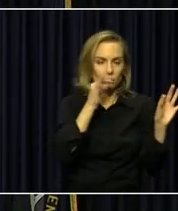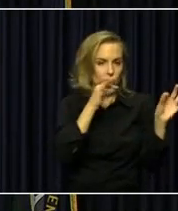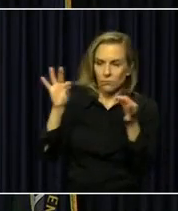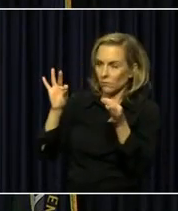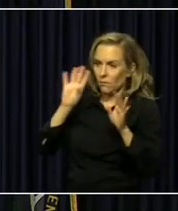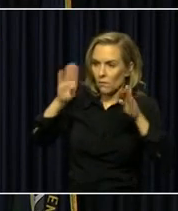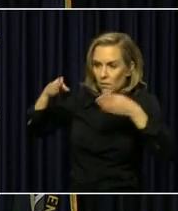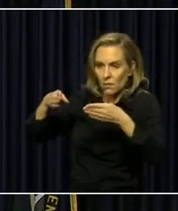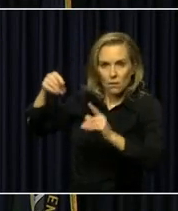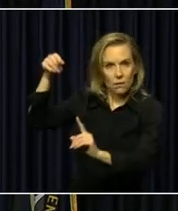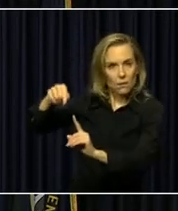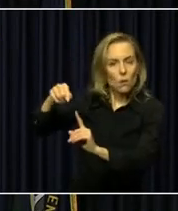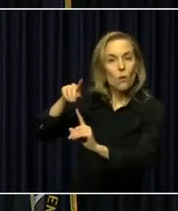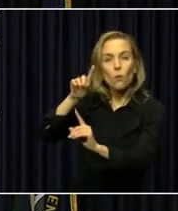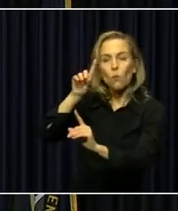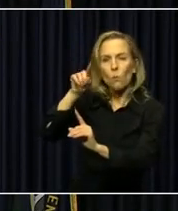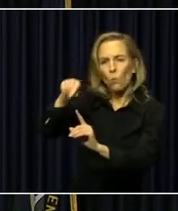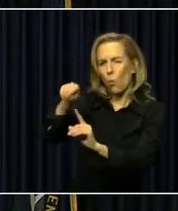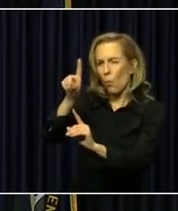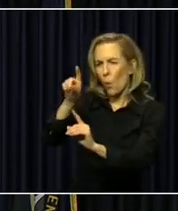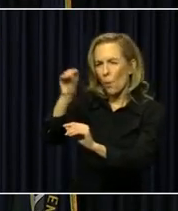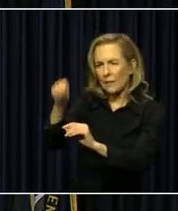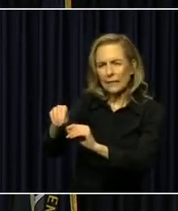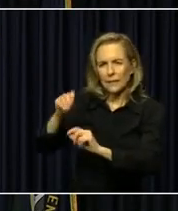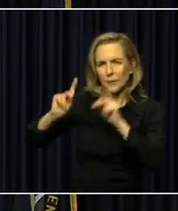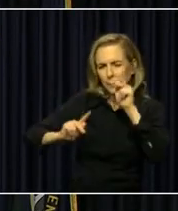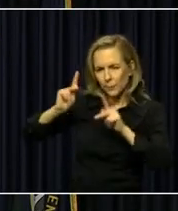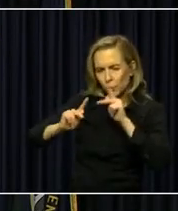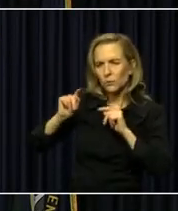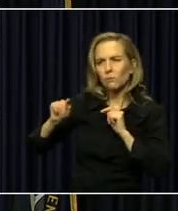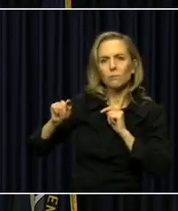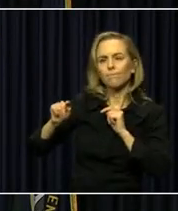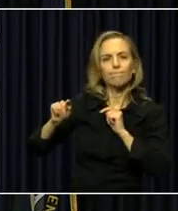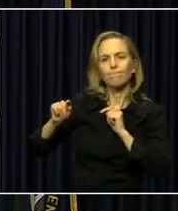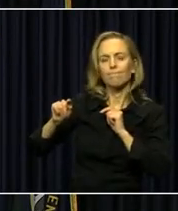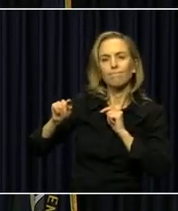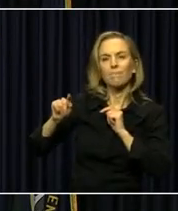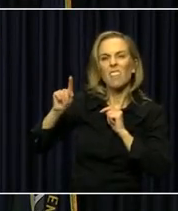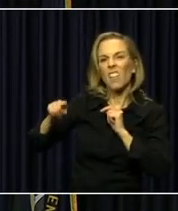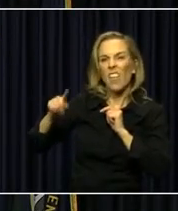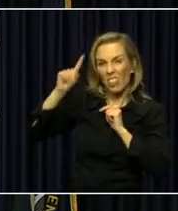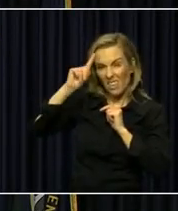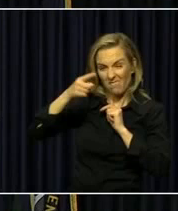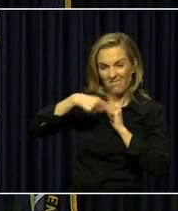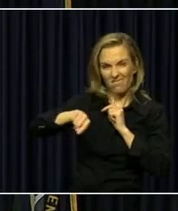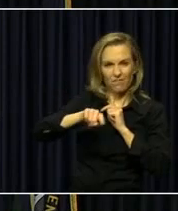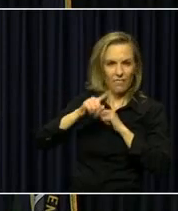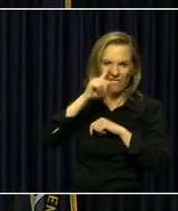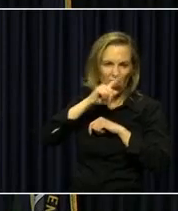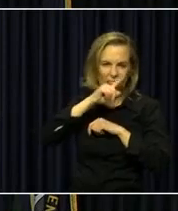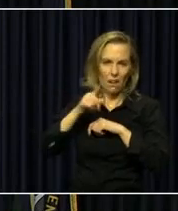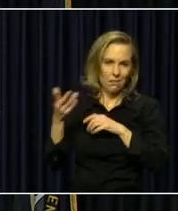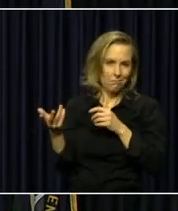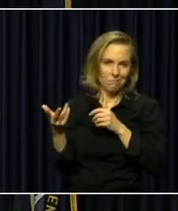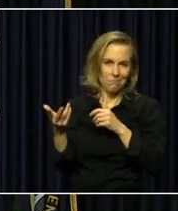NEED THAT HELP, ESPECIALLY